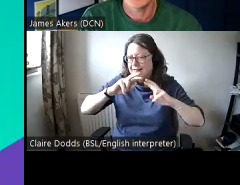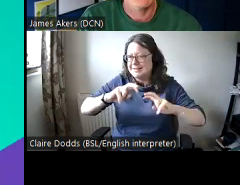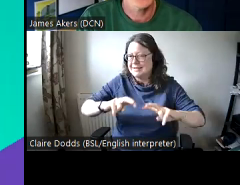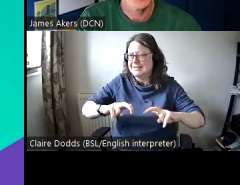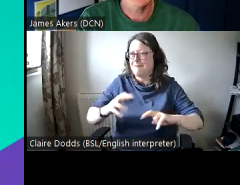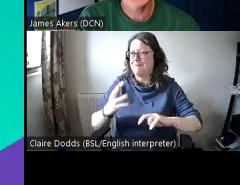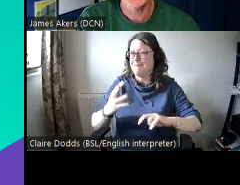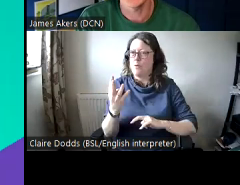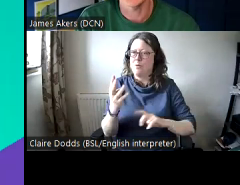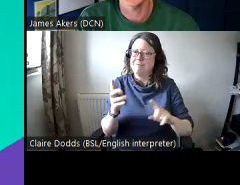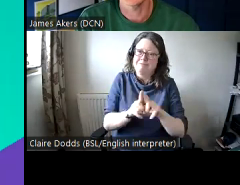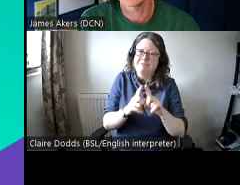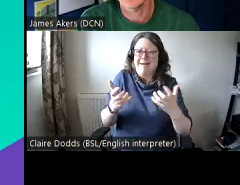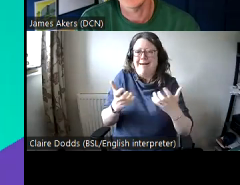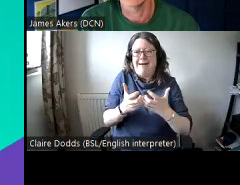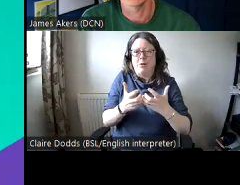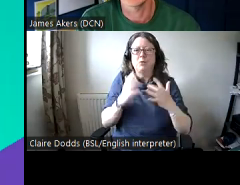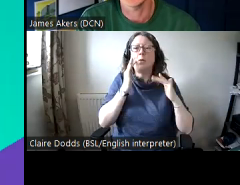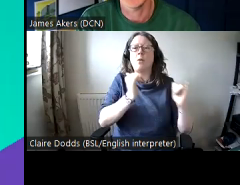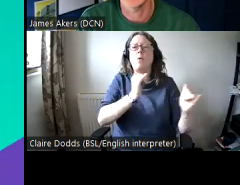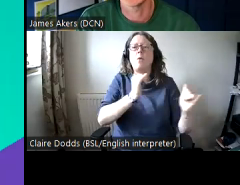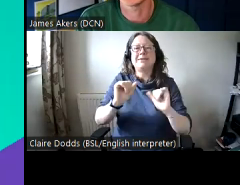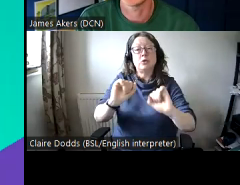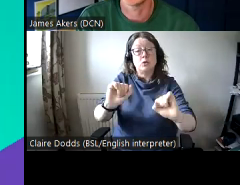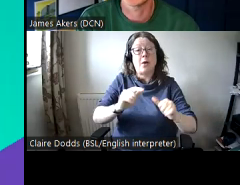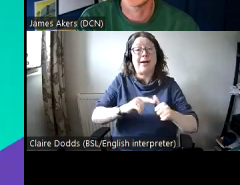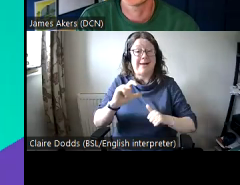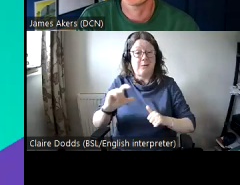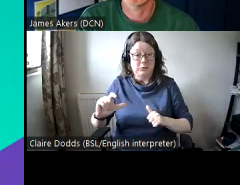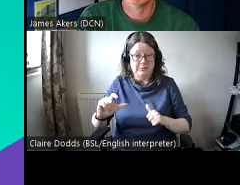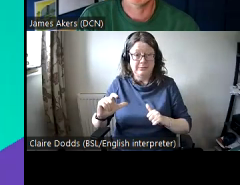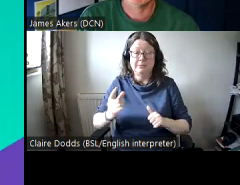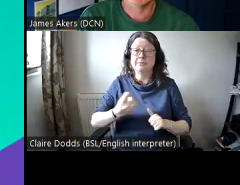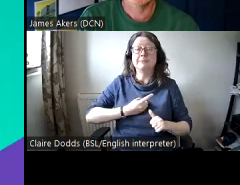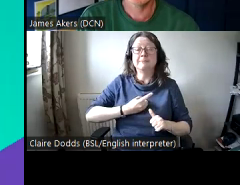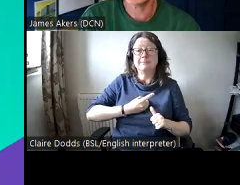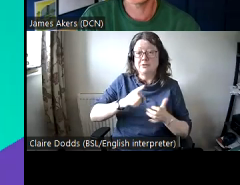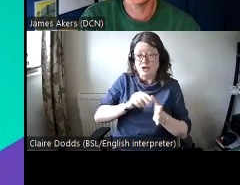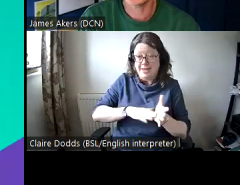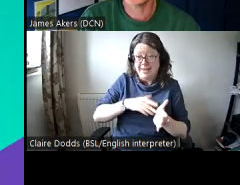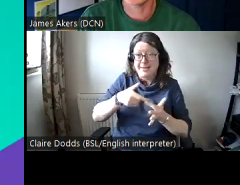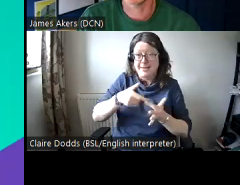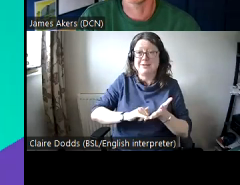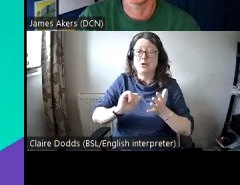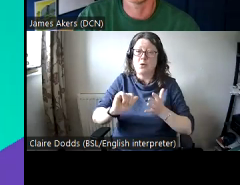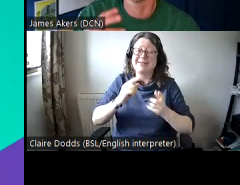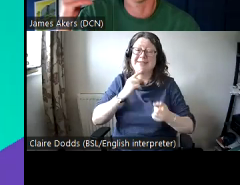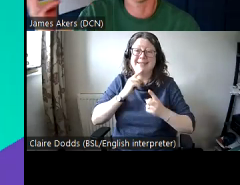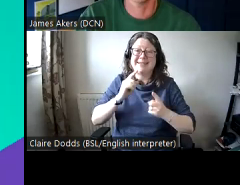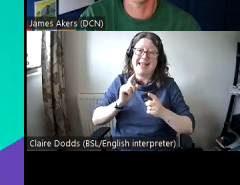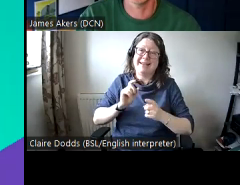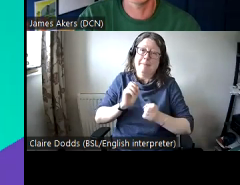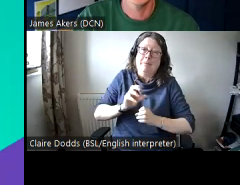I'm James, your data analytics and insight tech champion. Today I'm in my blue room.